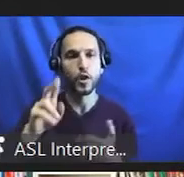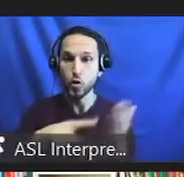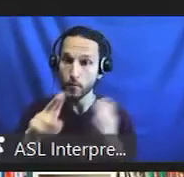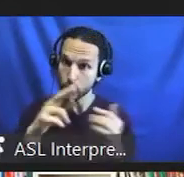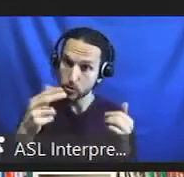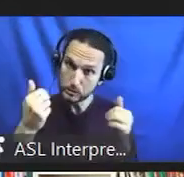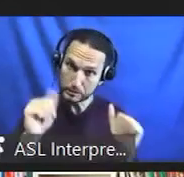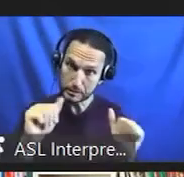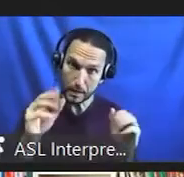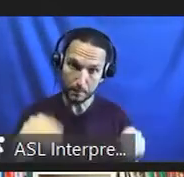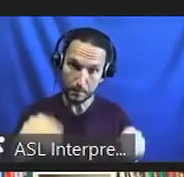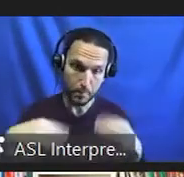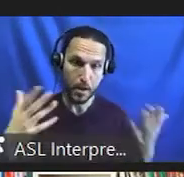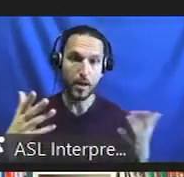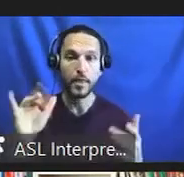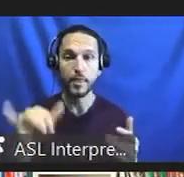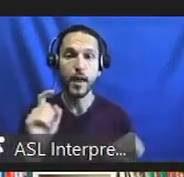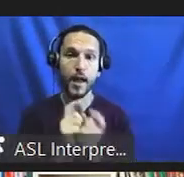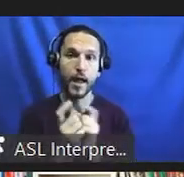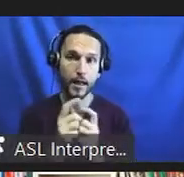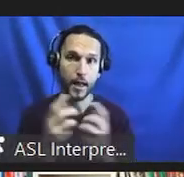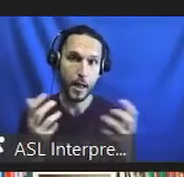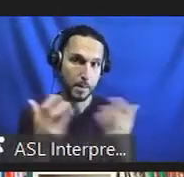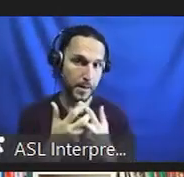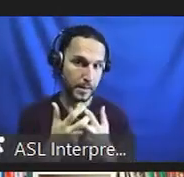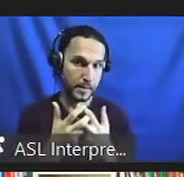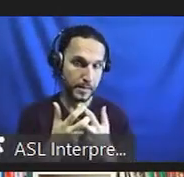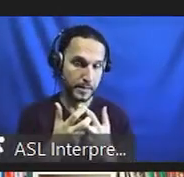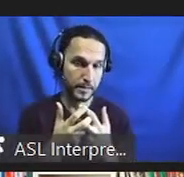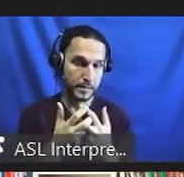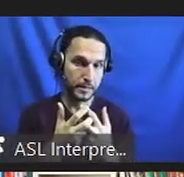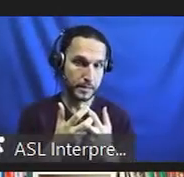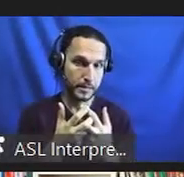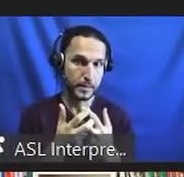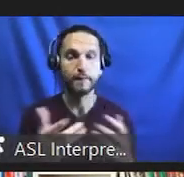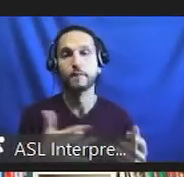to provide the accommodation that it thought was correct.